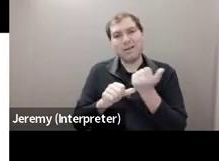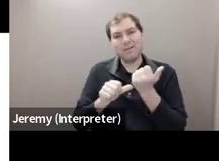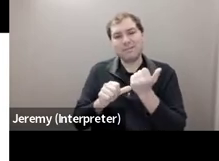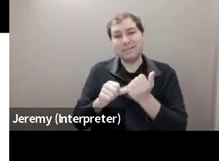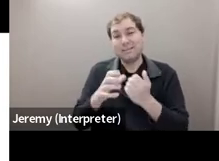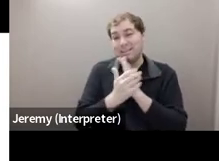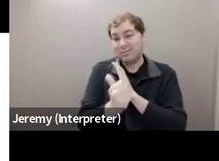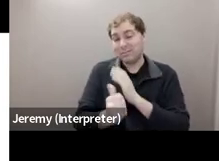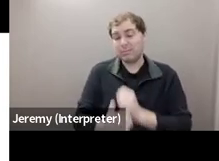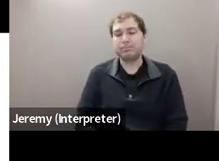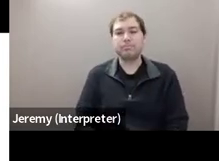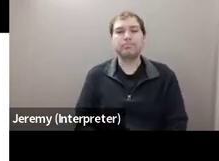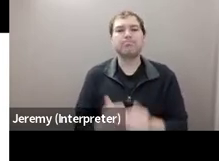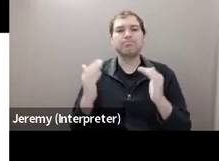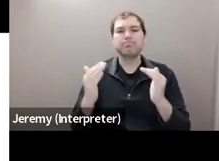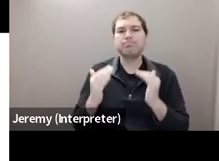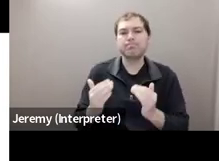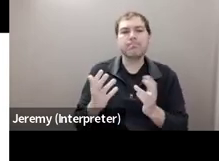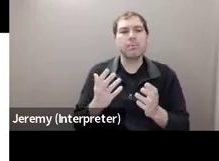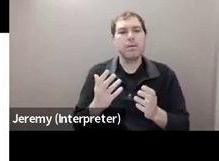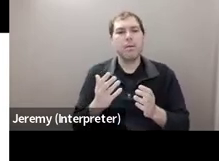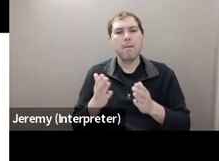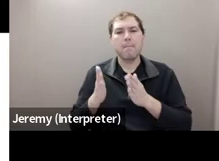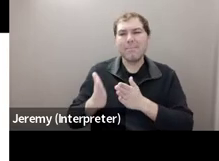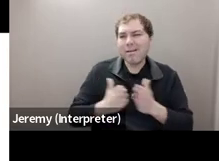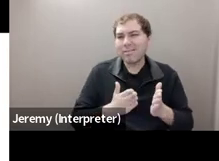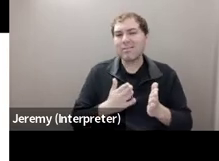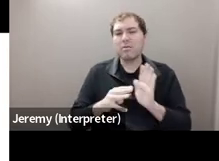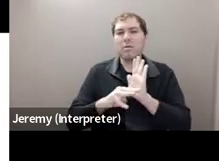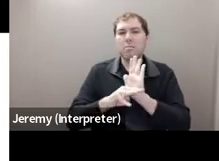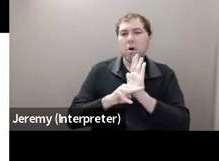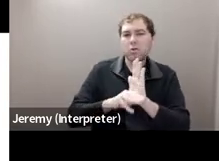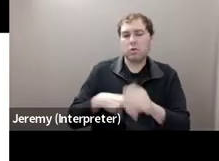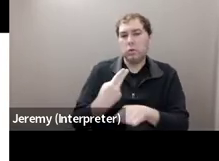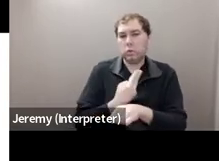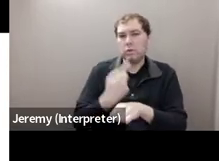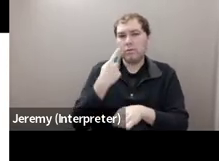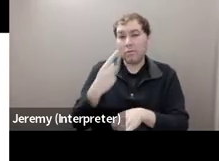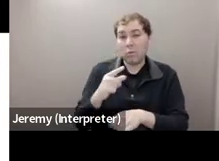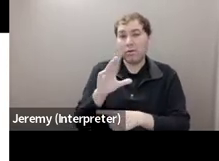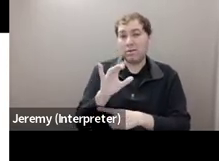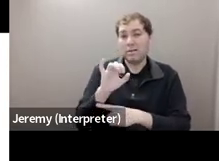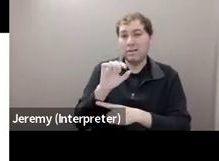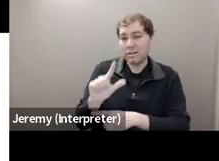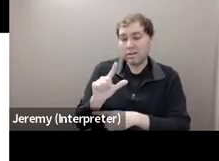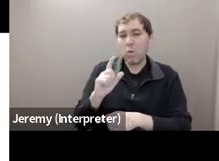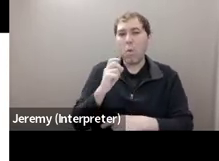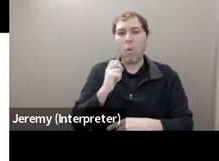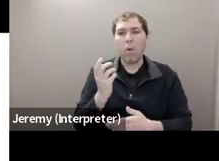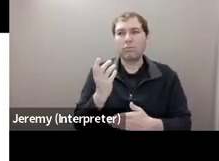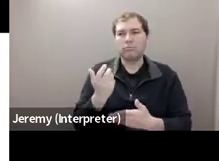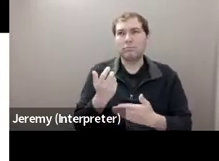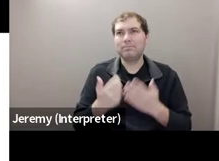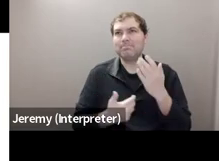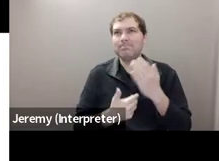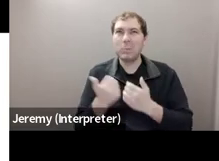Rebecca - APRIL: and what methods or models of self advocacy are we using in our centers, or have found to be most helpful to our consumers?